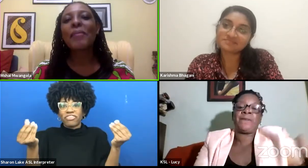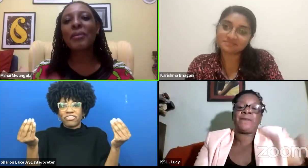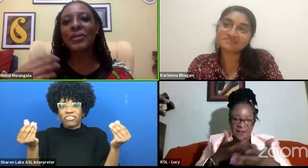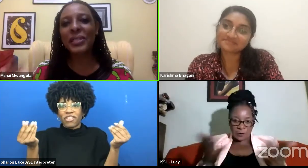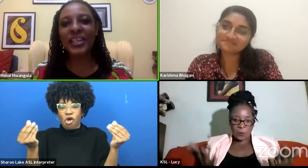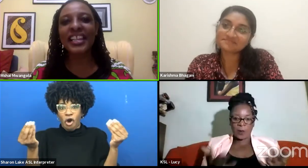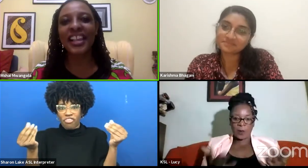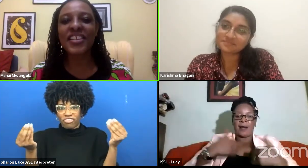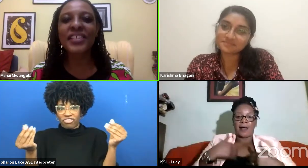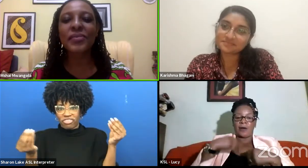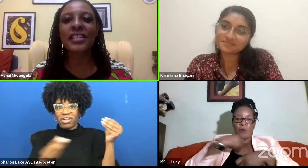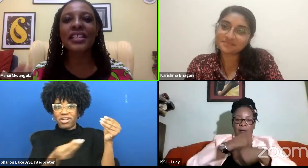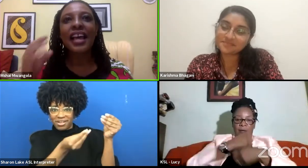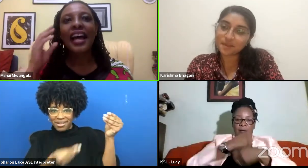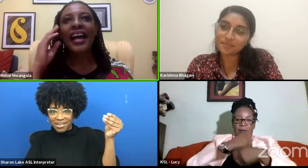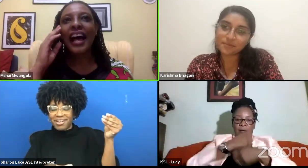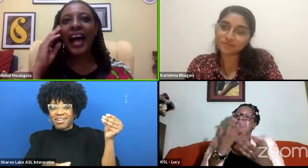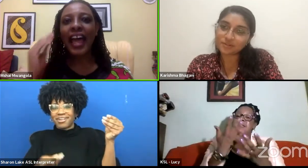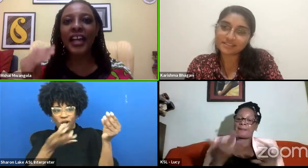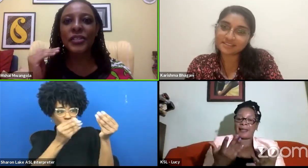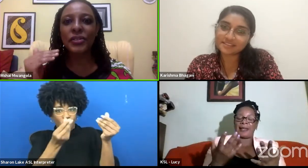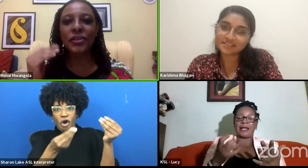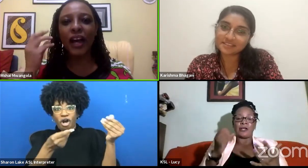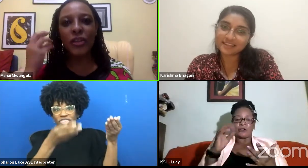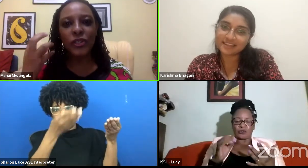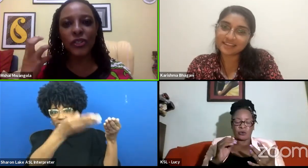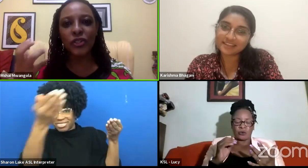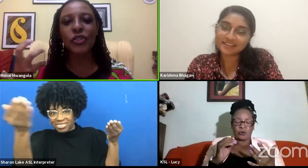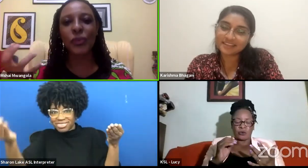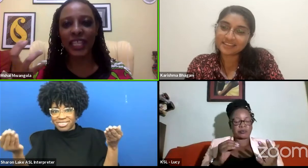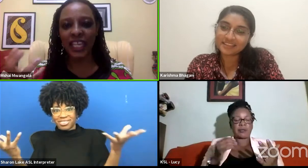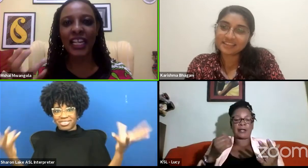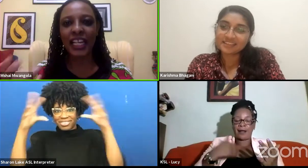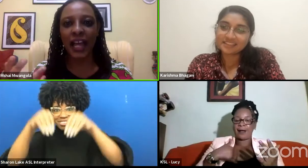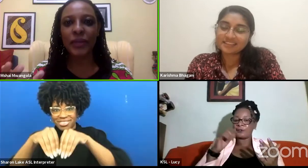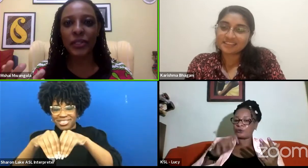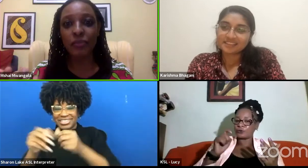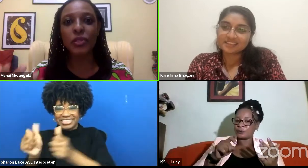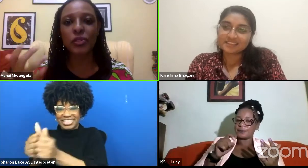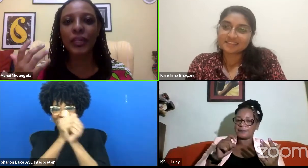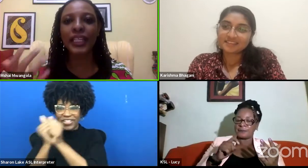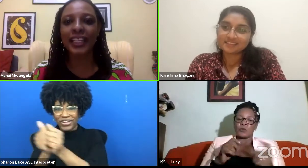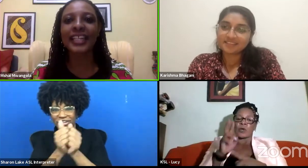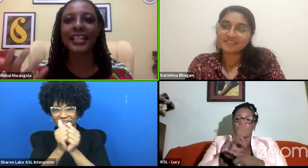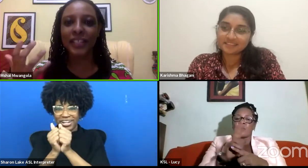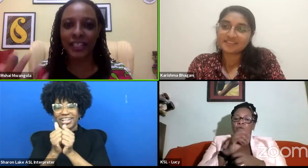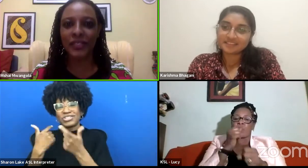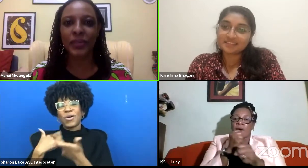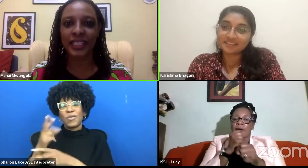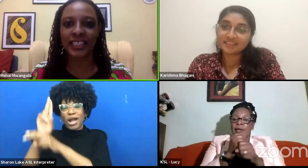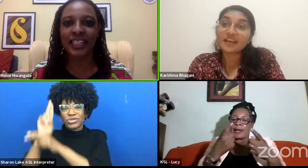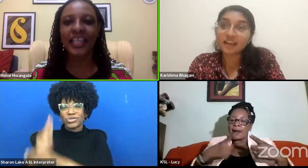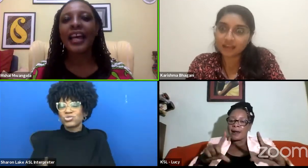But what was so hilarious was I had to, you know how you're so used to working in a language. So I'm used to working in English and Kiswahili